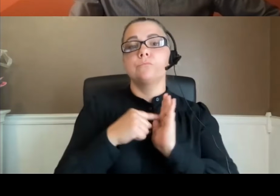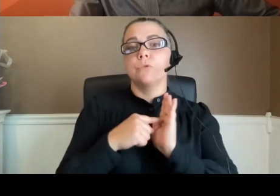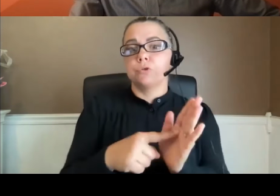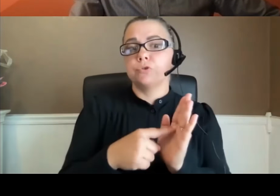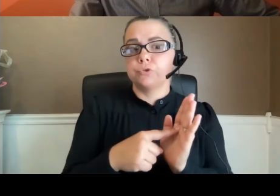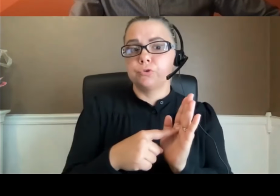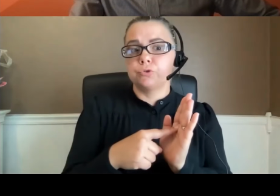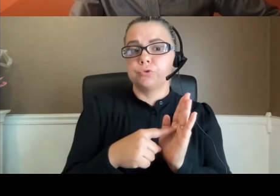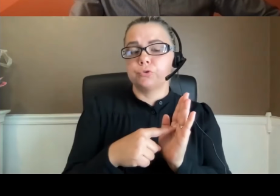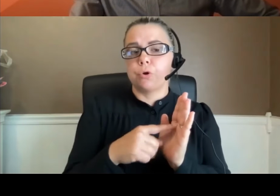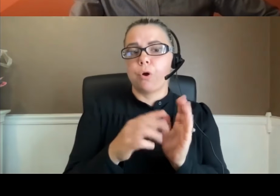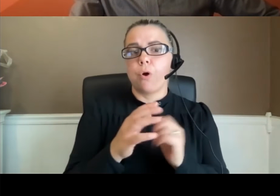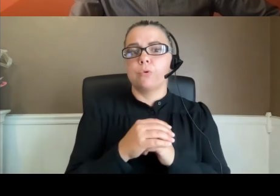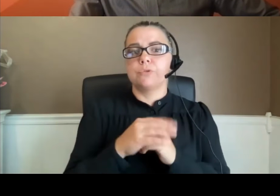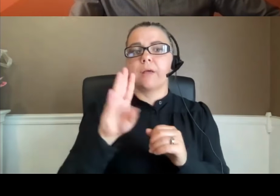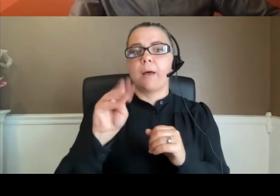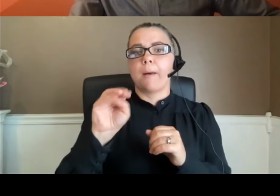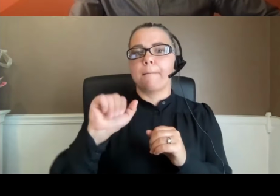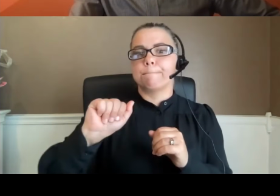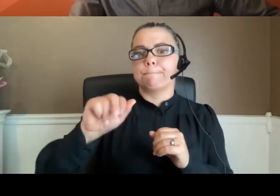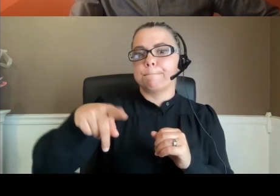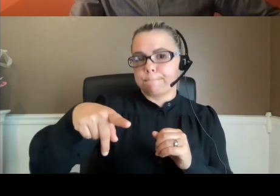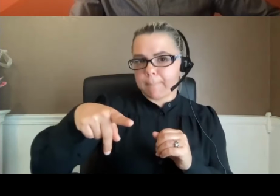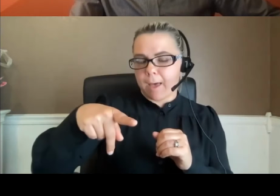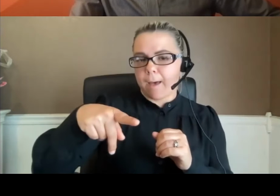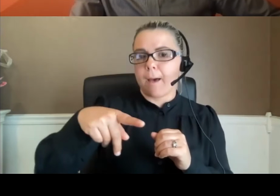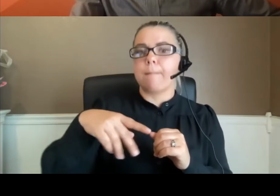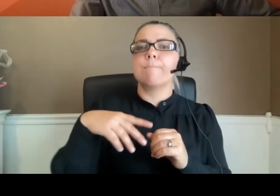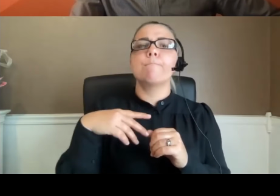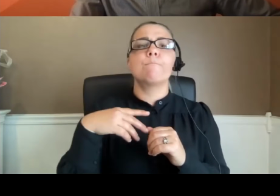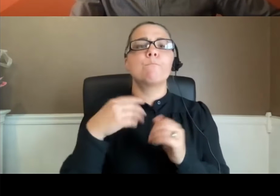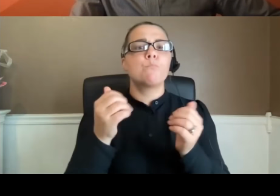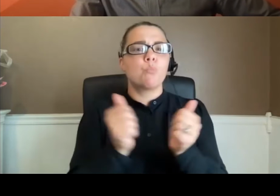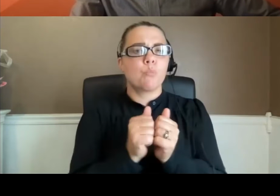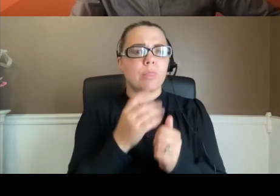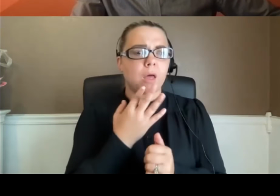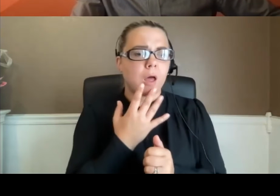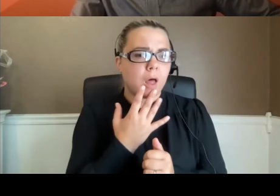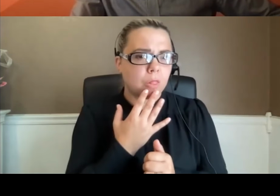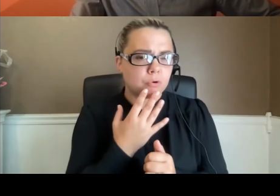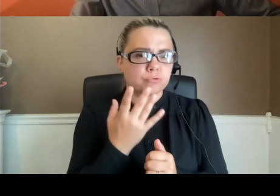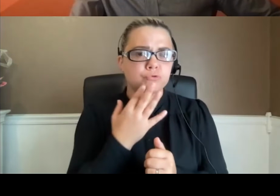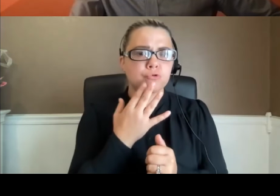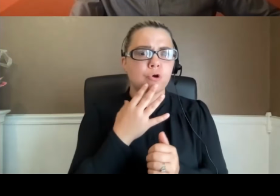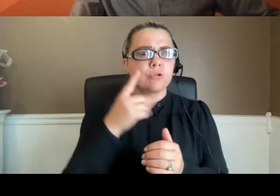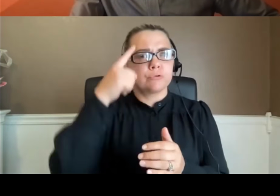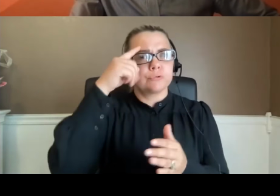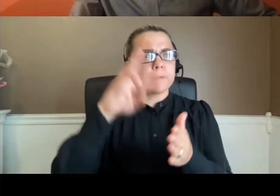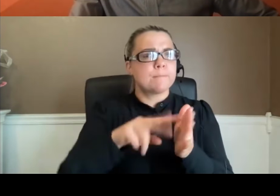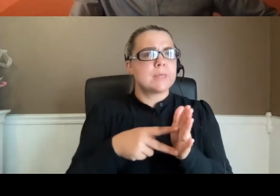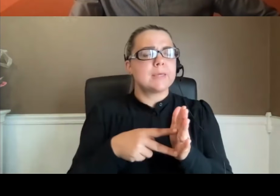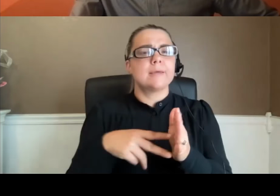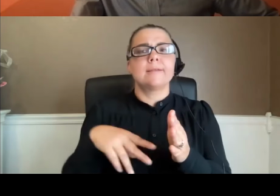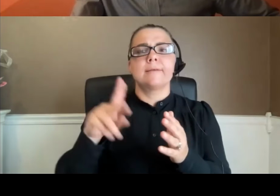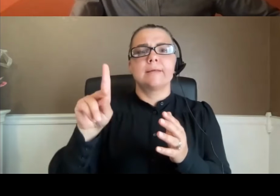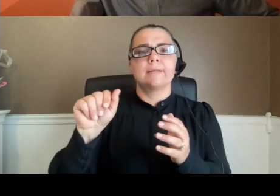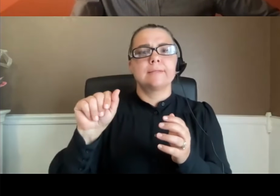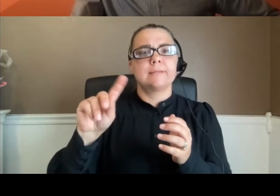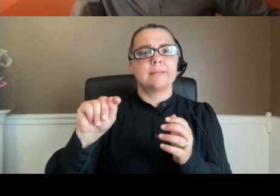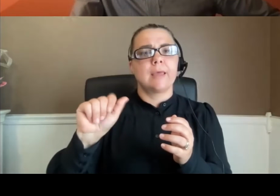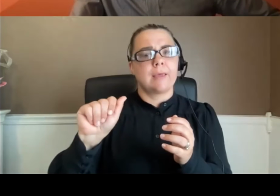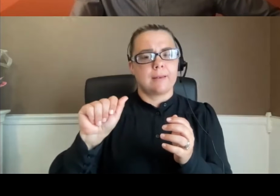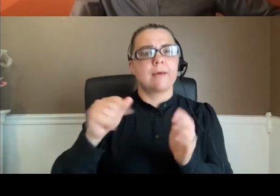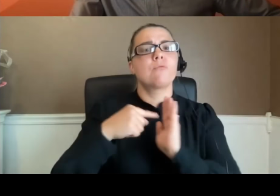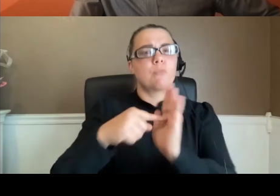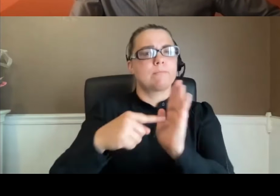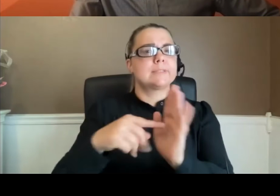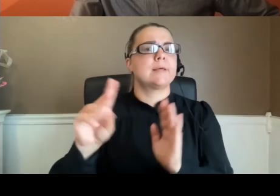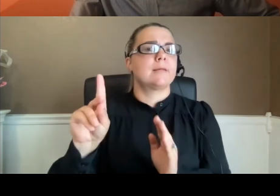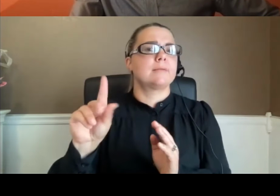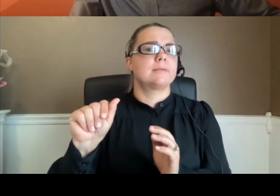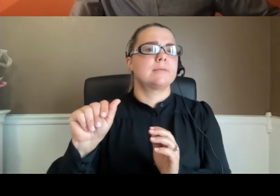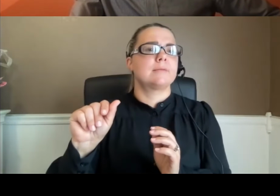map - that is a map that uses colors to show density of data. And in this one it's bipolar